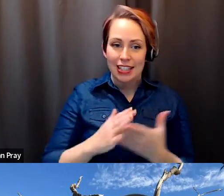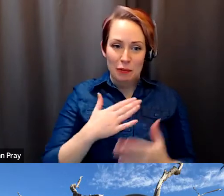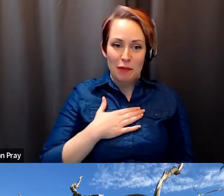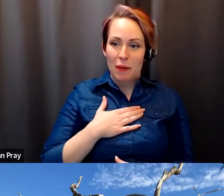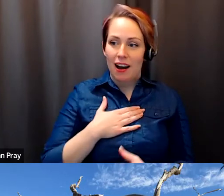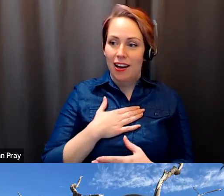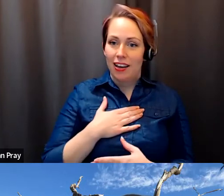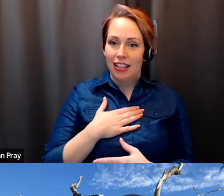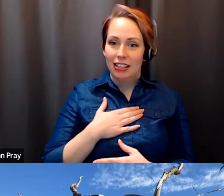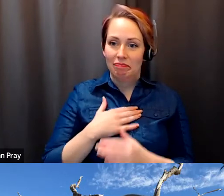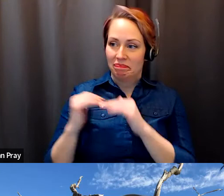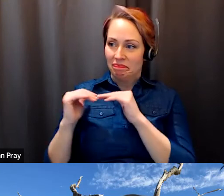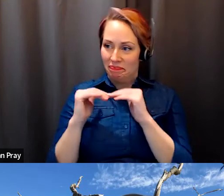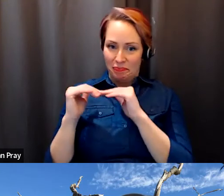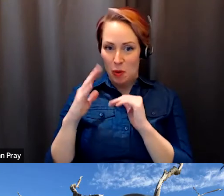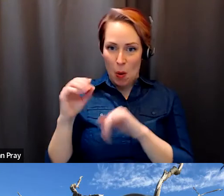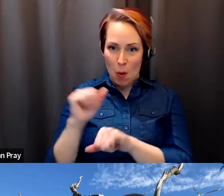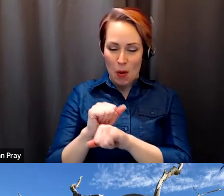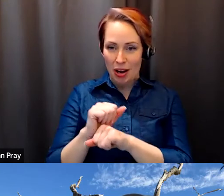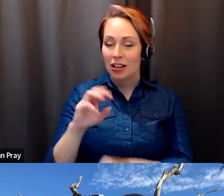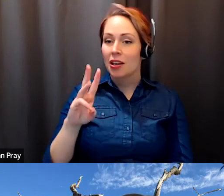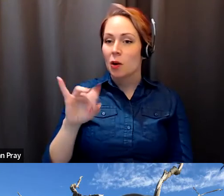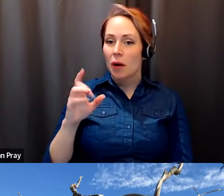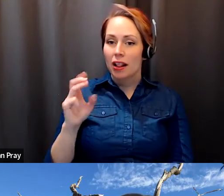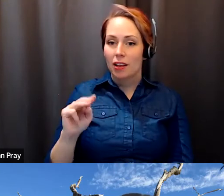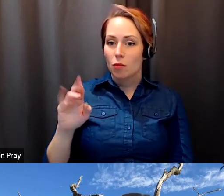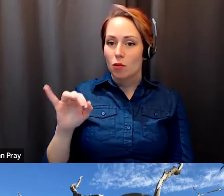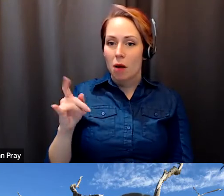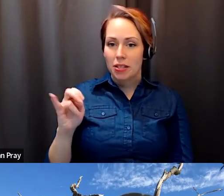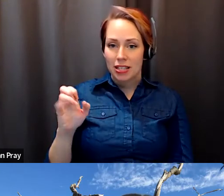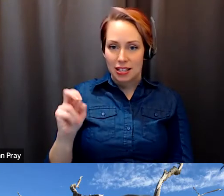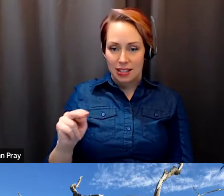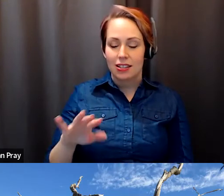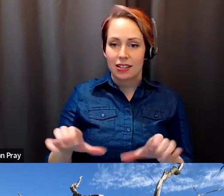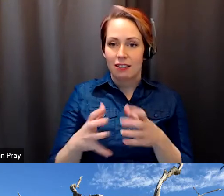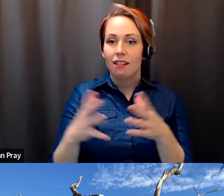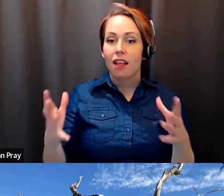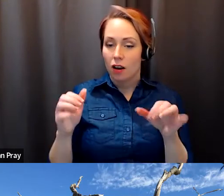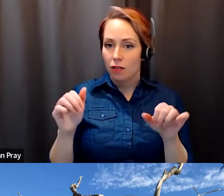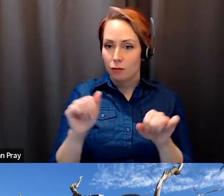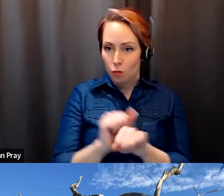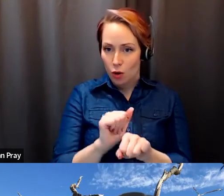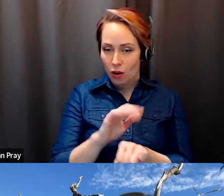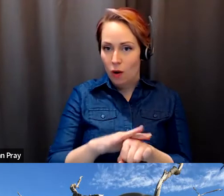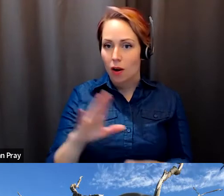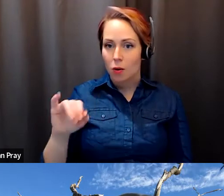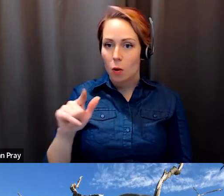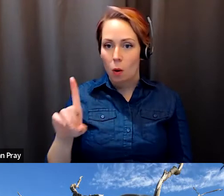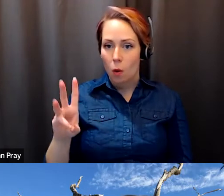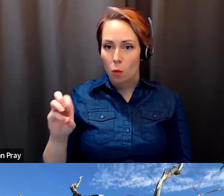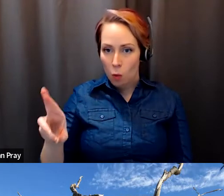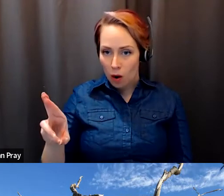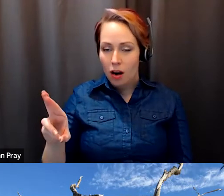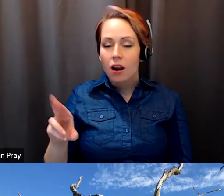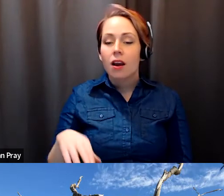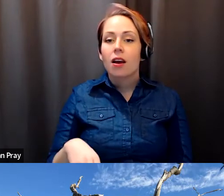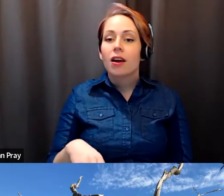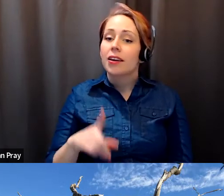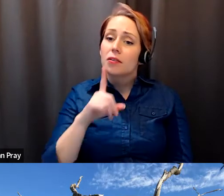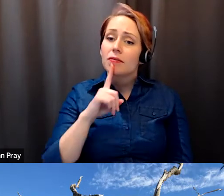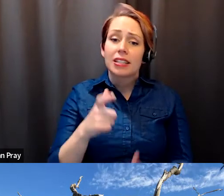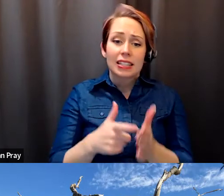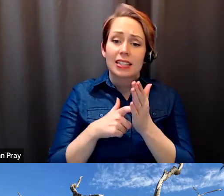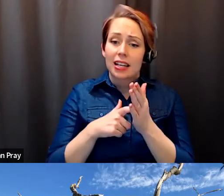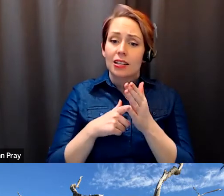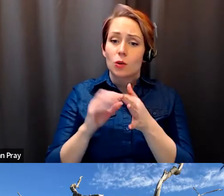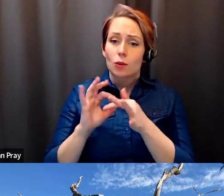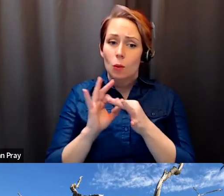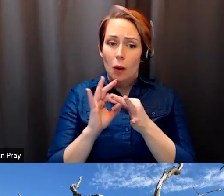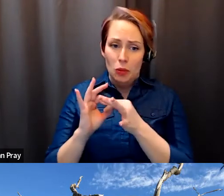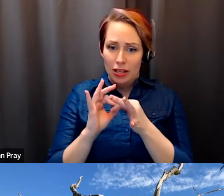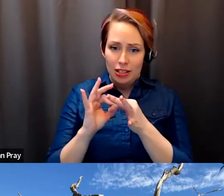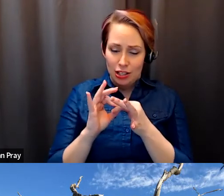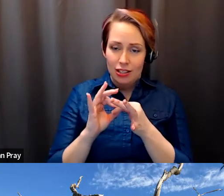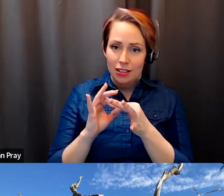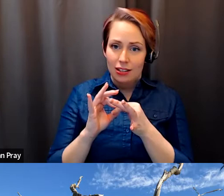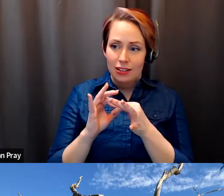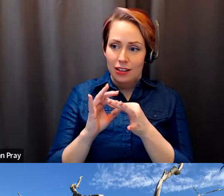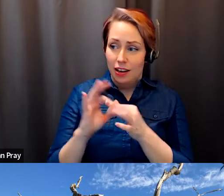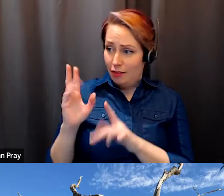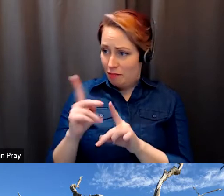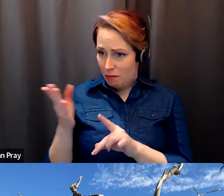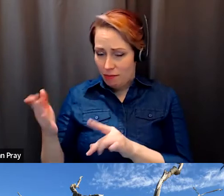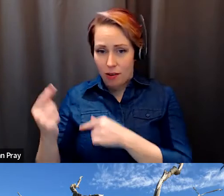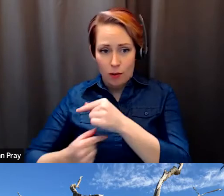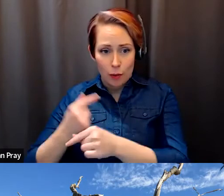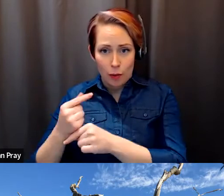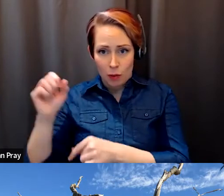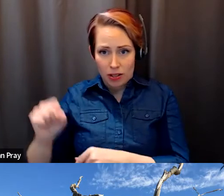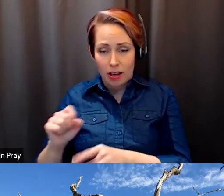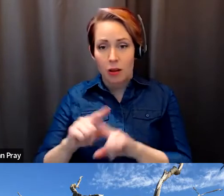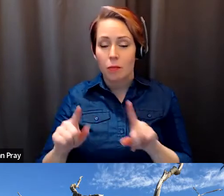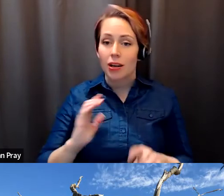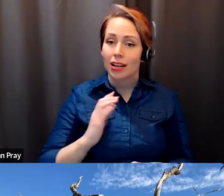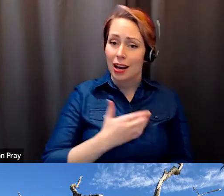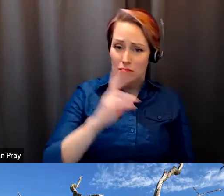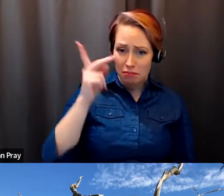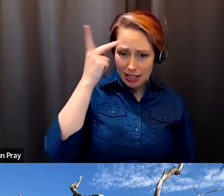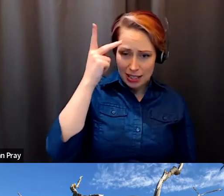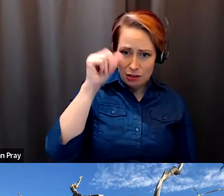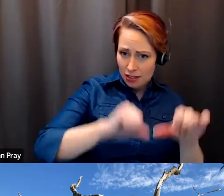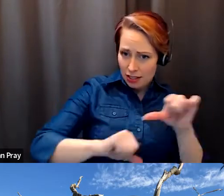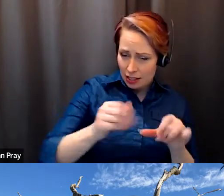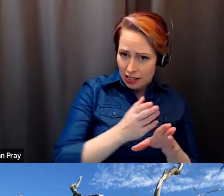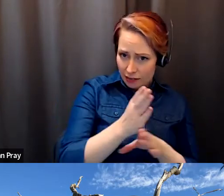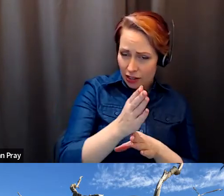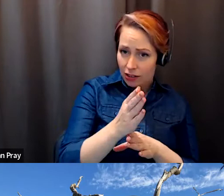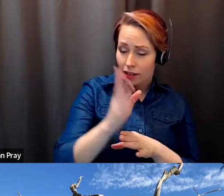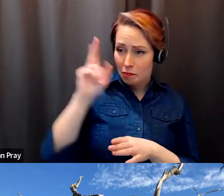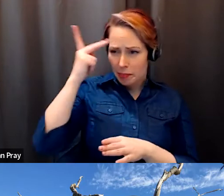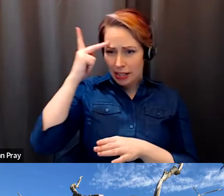Salvador Santino Regilme: I mean will William Robinson did a lot of work in the Cold War period on on this particular topic that would say is that it really takes the cooperation of those in the global South but in our political science field, the political agency of the global South is usually muted.